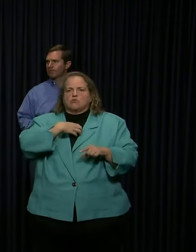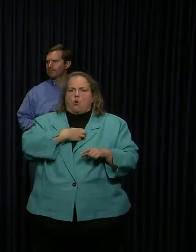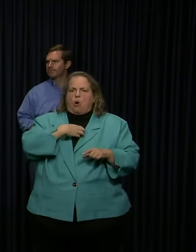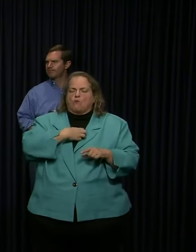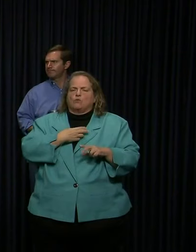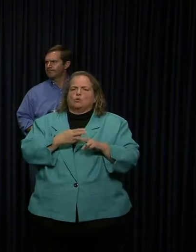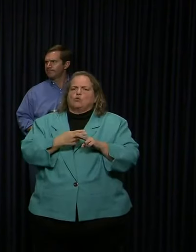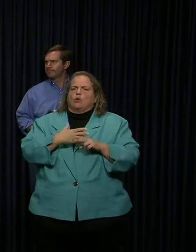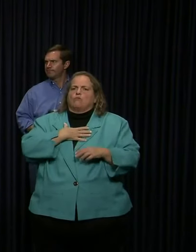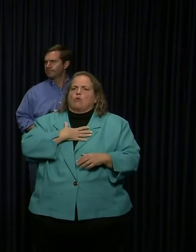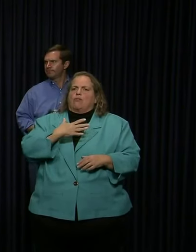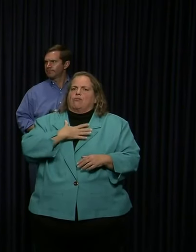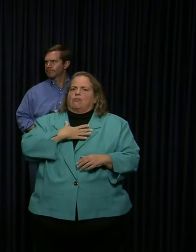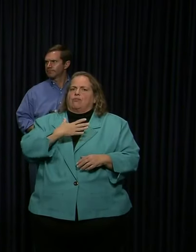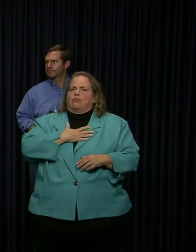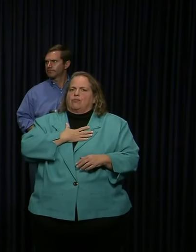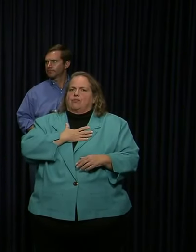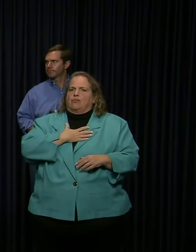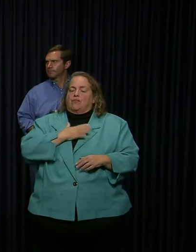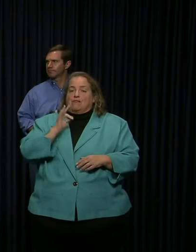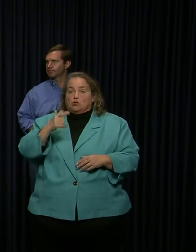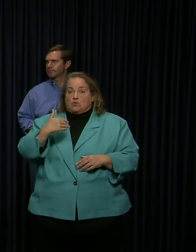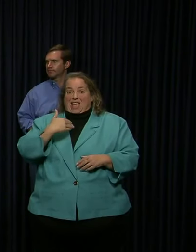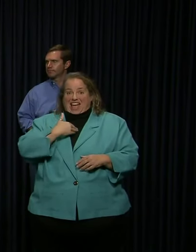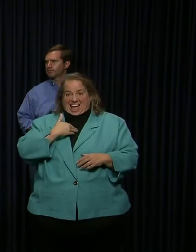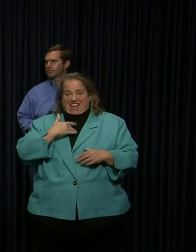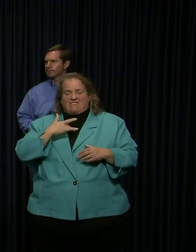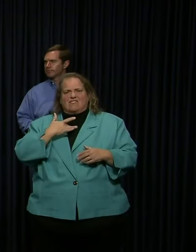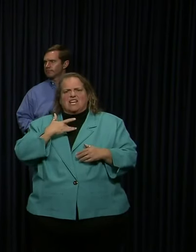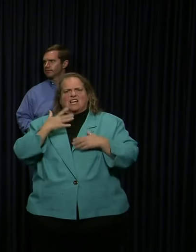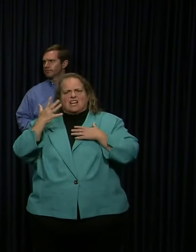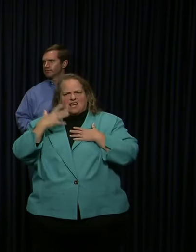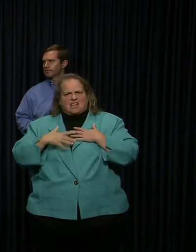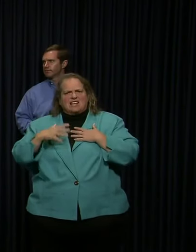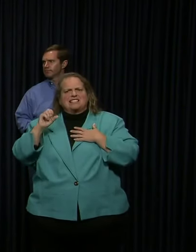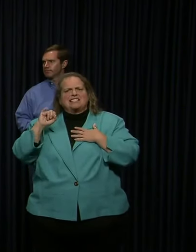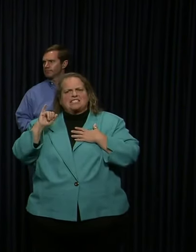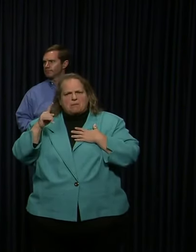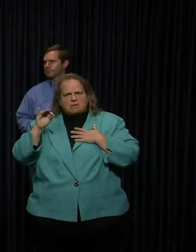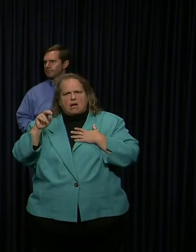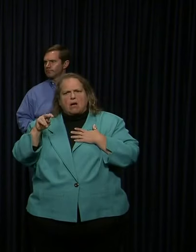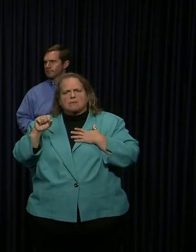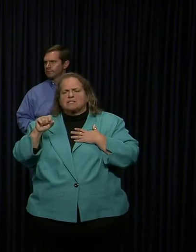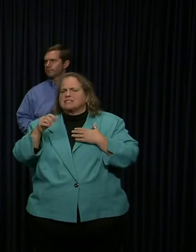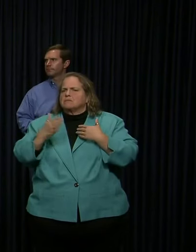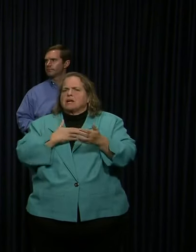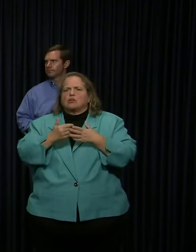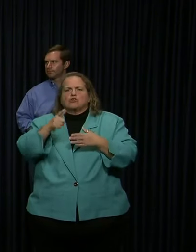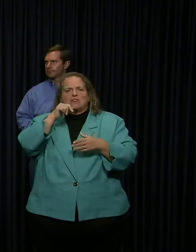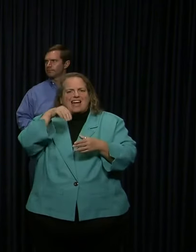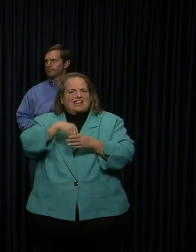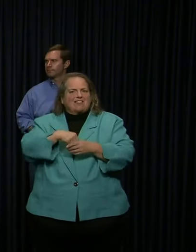HOSPITAL WE ARE PUTTING TOGETHER ON THE FAIRGROUNDS IN LOUISVILLE. WE'RE GOING TO HAVE A BIGGER UPDATE ON THIS ON WEDNESDAY, BUT